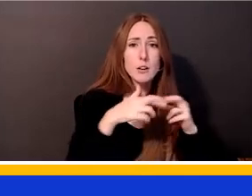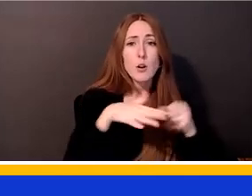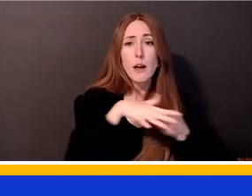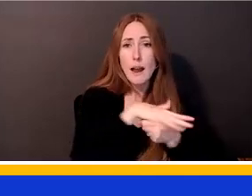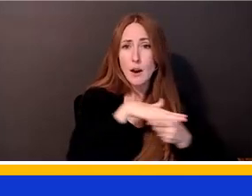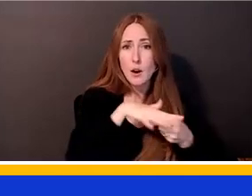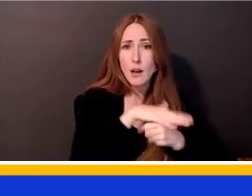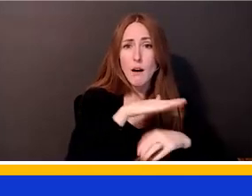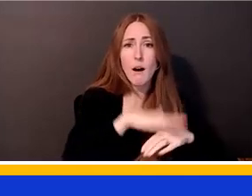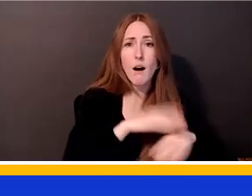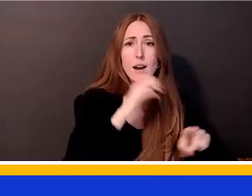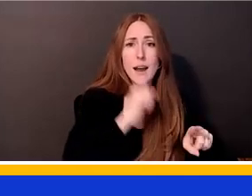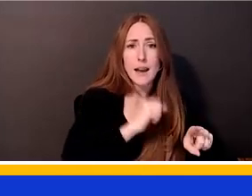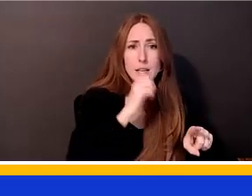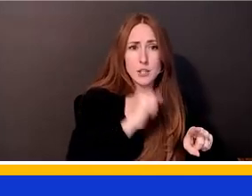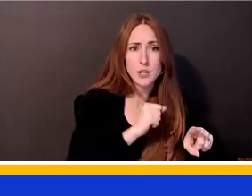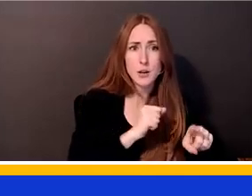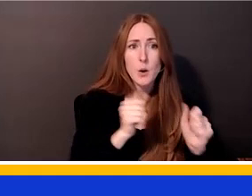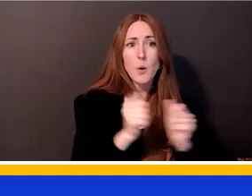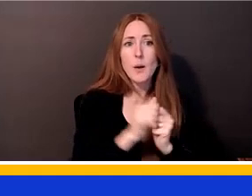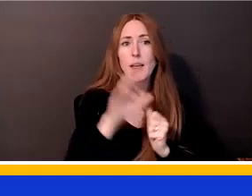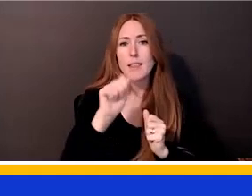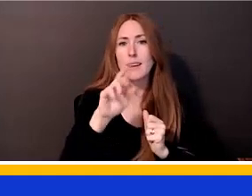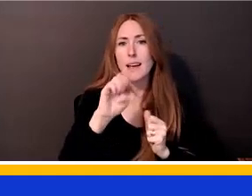For this phase, we conducted focus groups